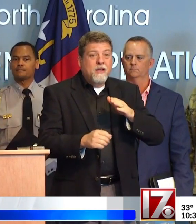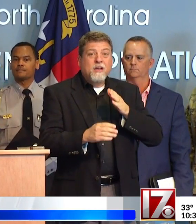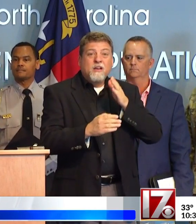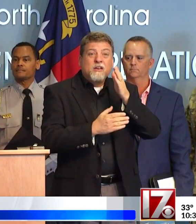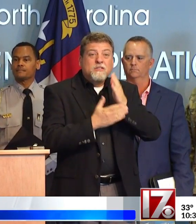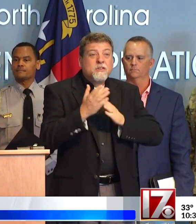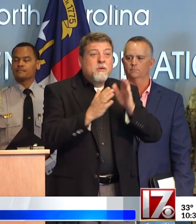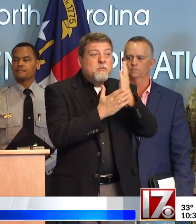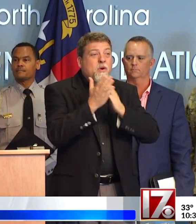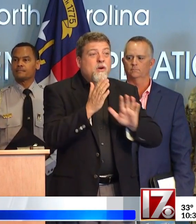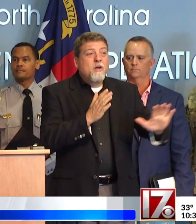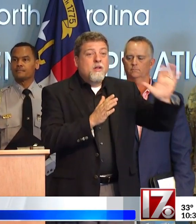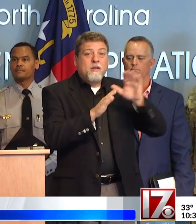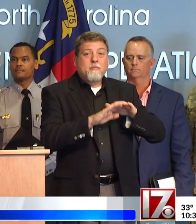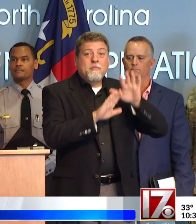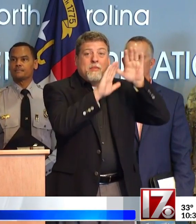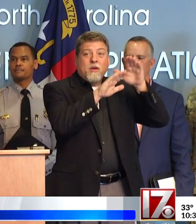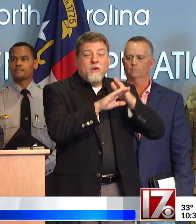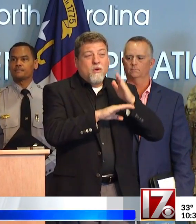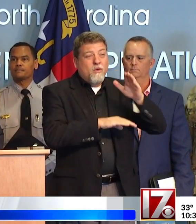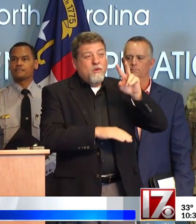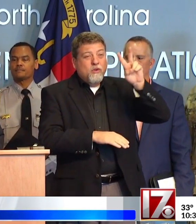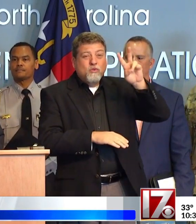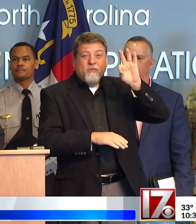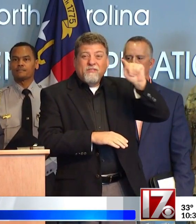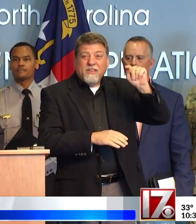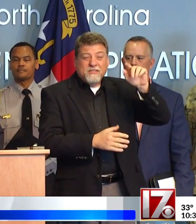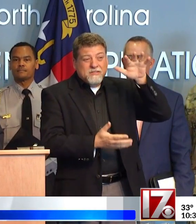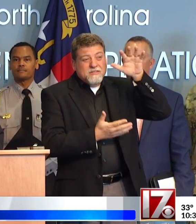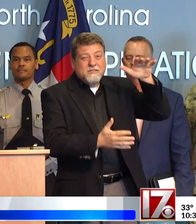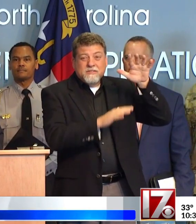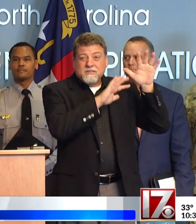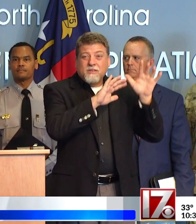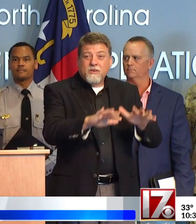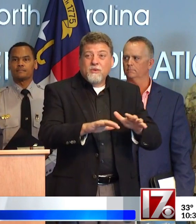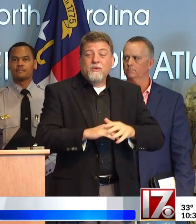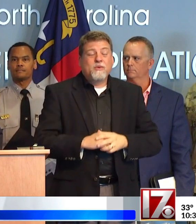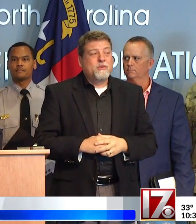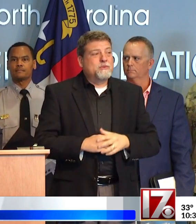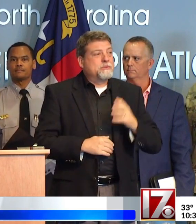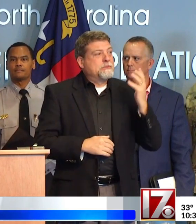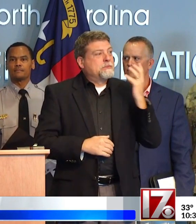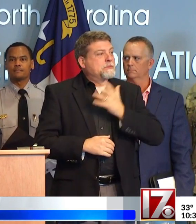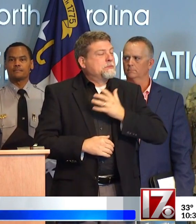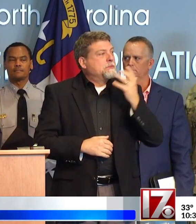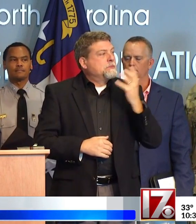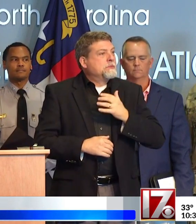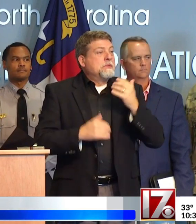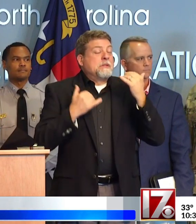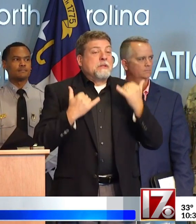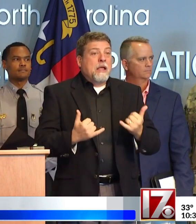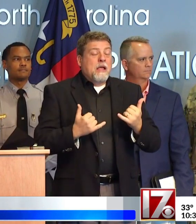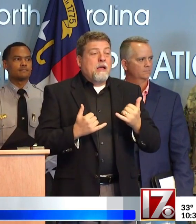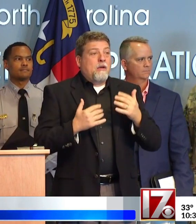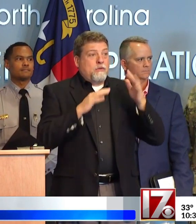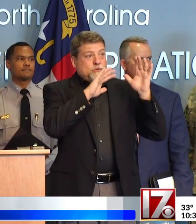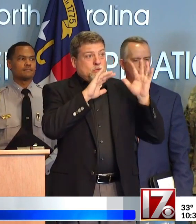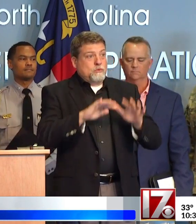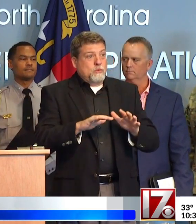DUMPING SIGNIFICANT SNOW AND ICE ON MUCH OF OUR STATE WITH OVER TWO FEET ON PARTS OF OUR